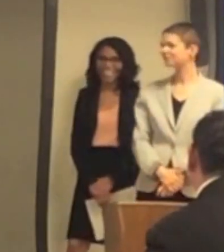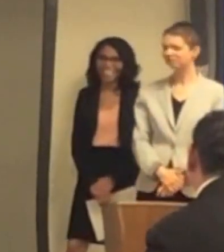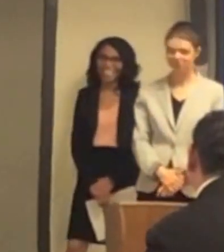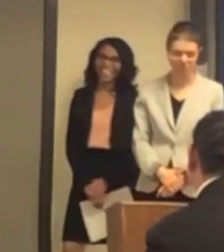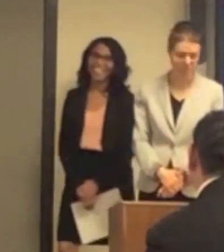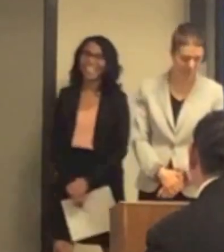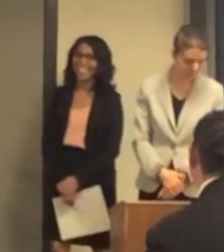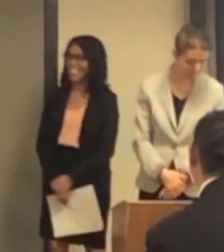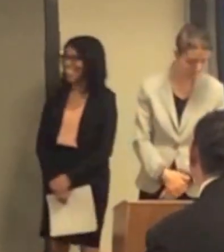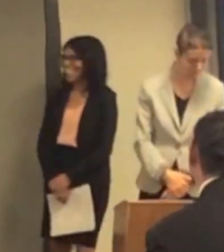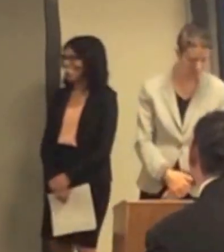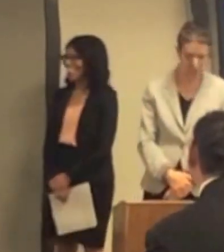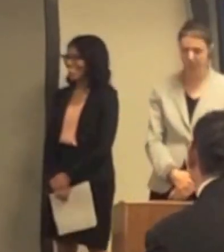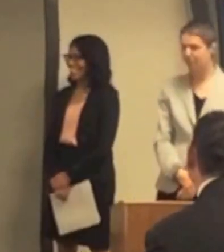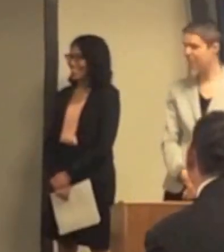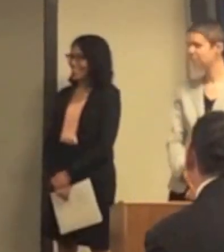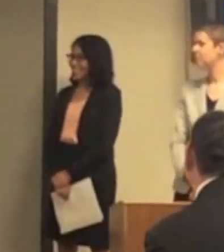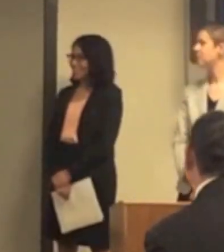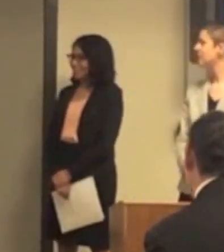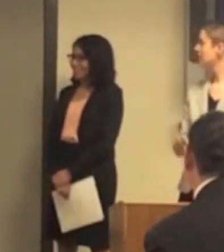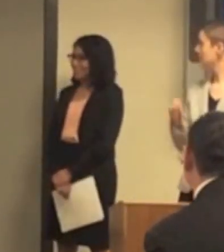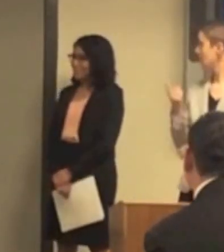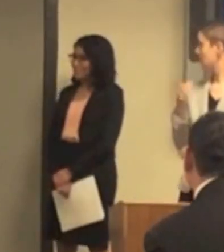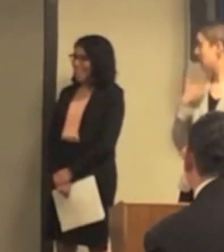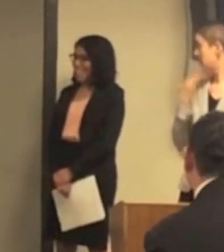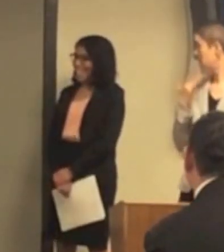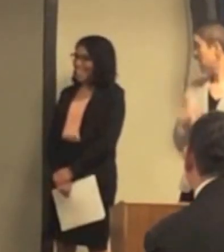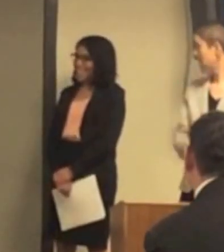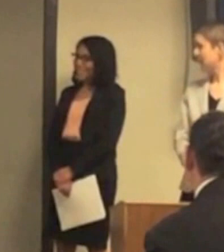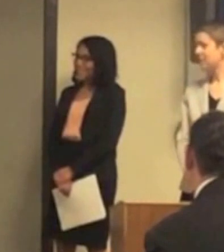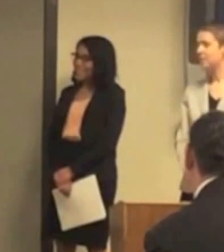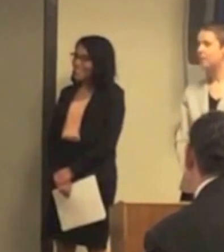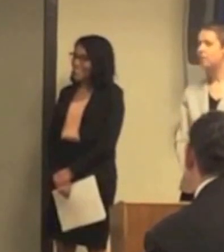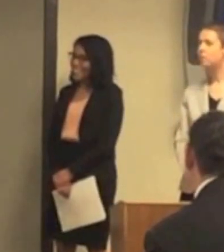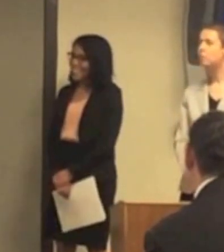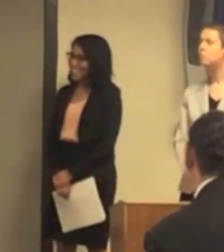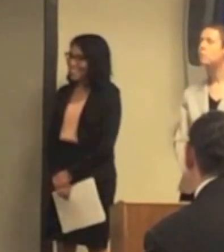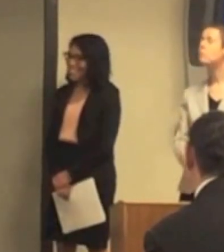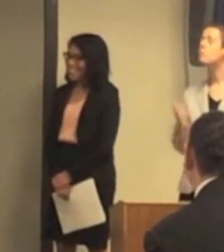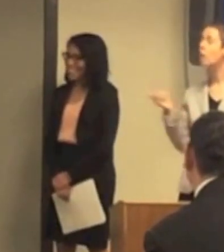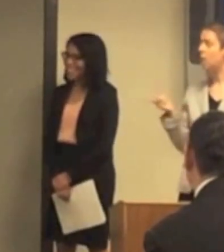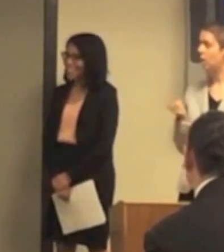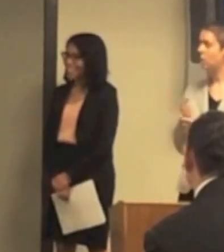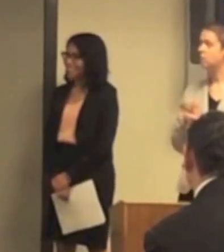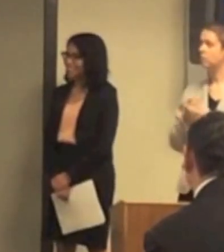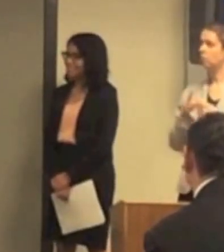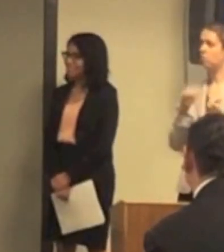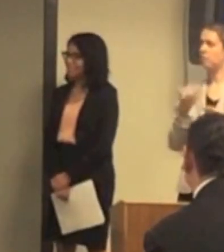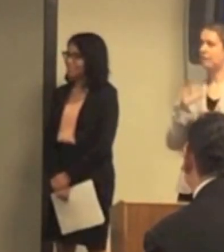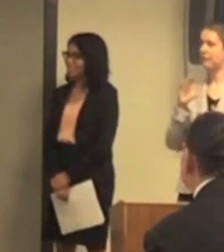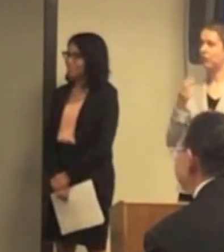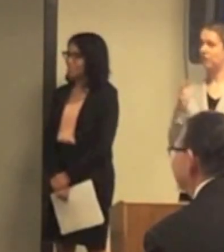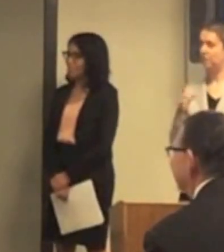So first, happy birthday. And on behalf of CHC I'm honored to present you with the